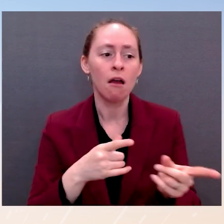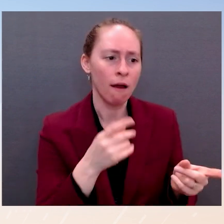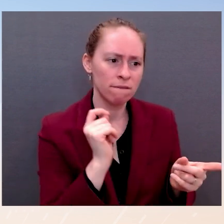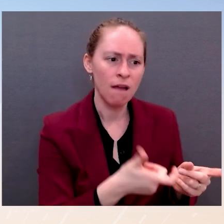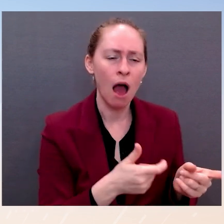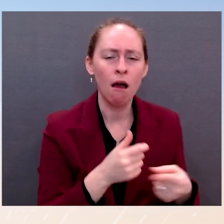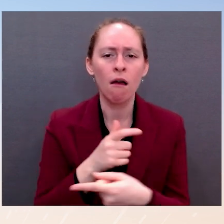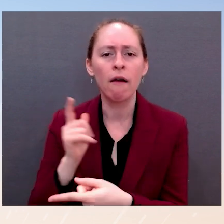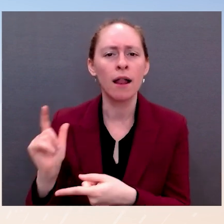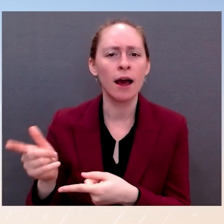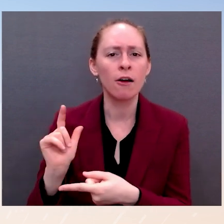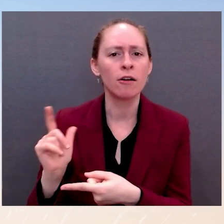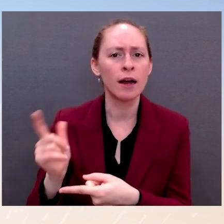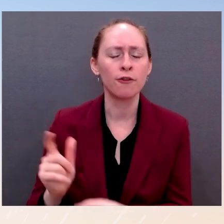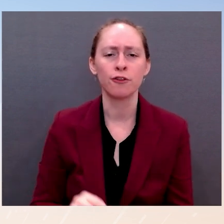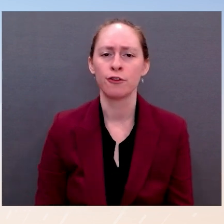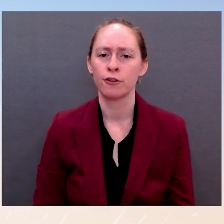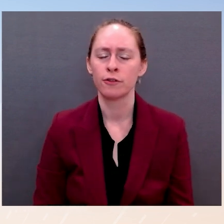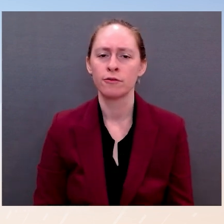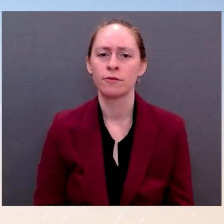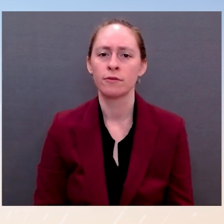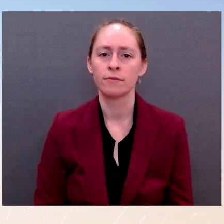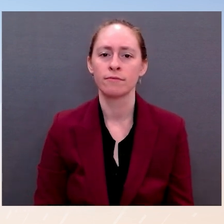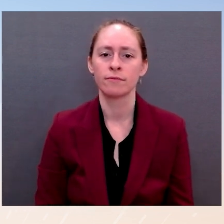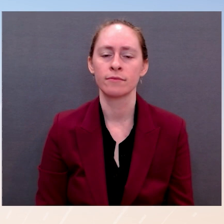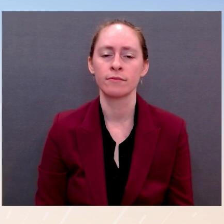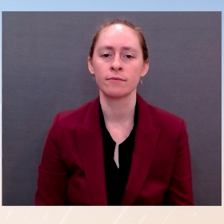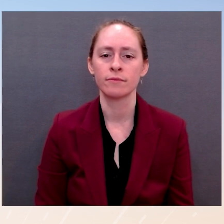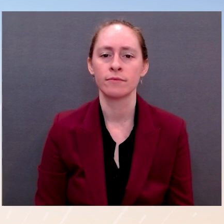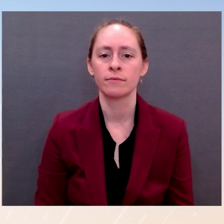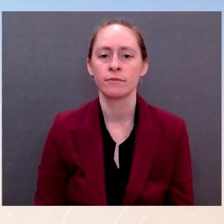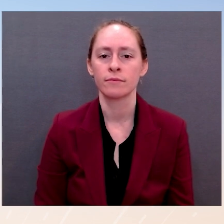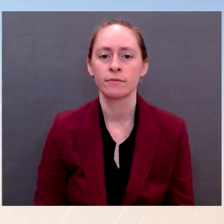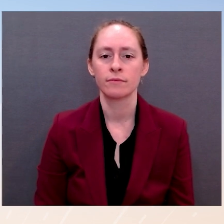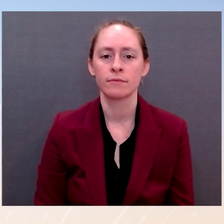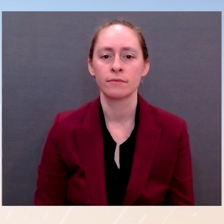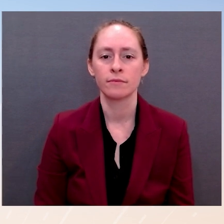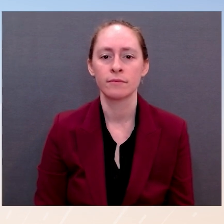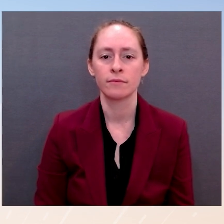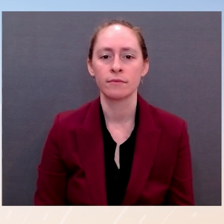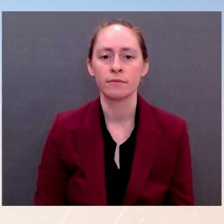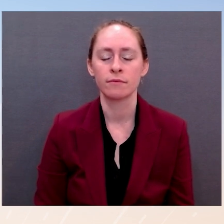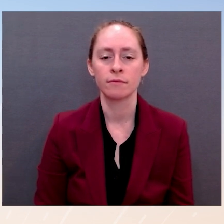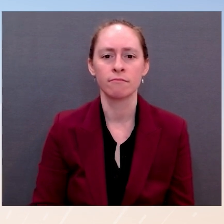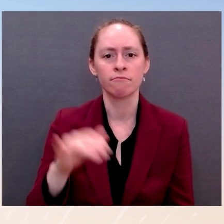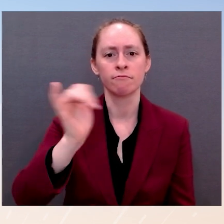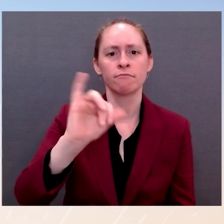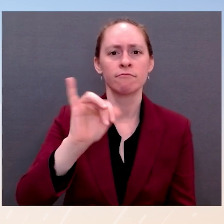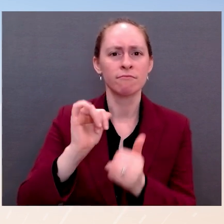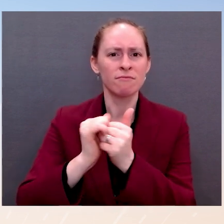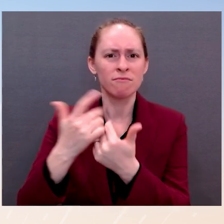People of color are also more likely to report unmet needs for cancer care, including supportive care,